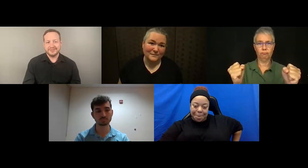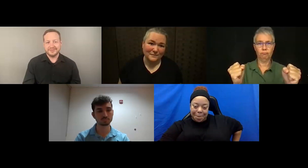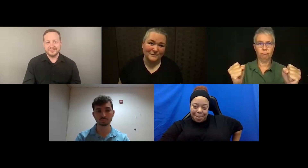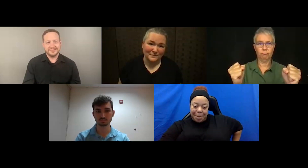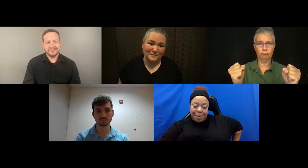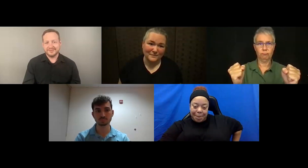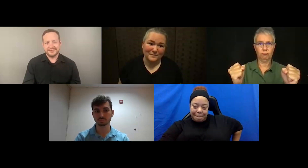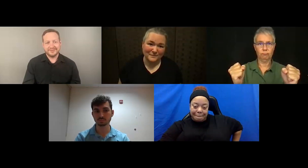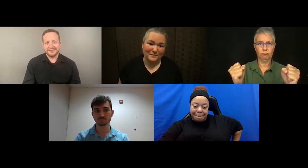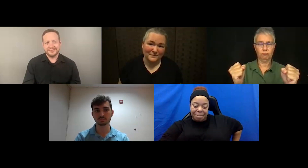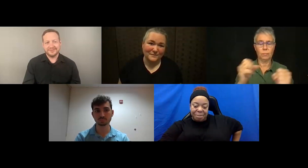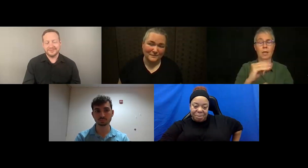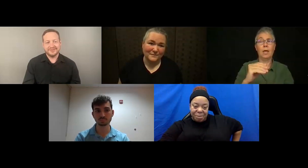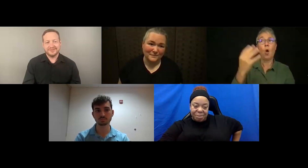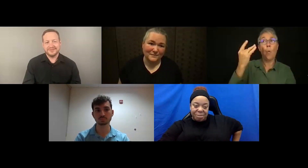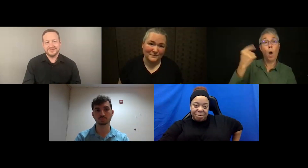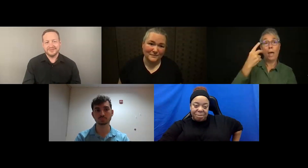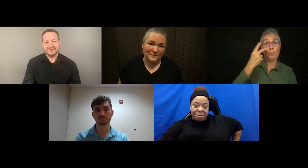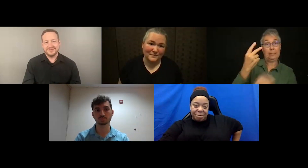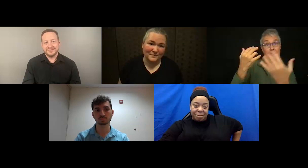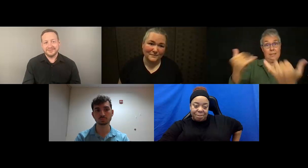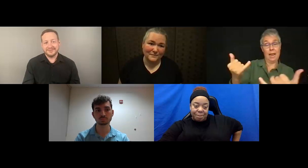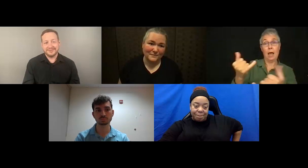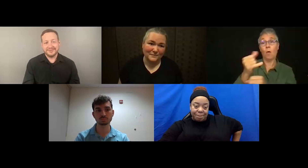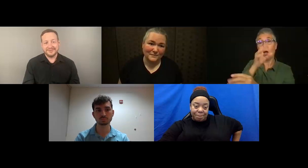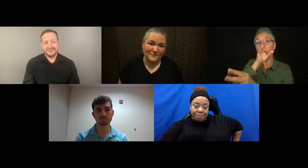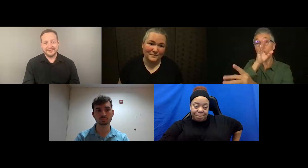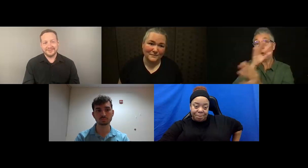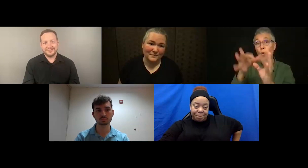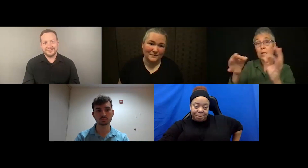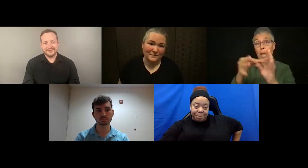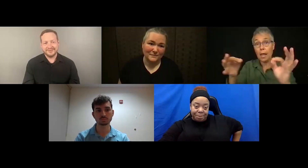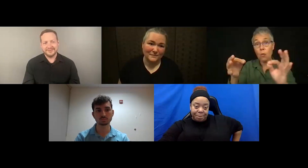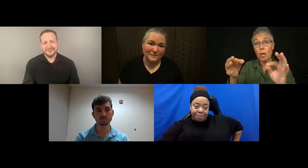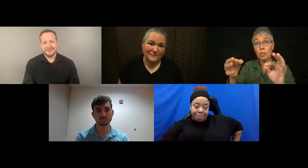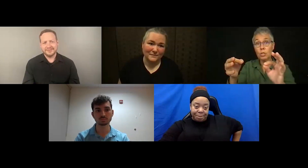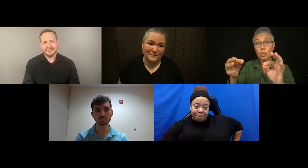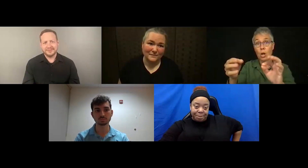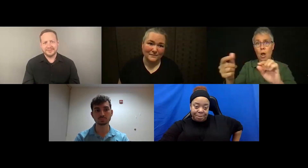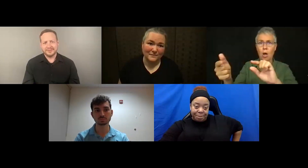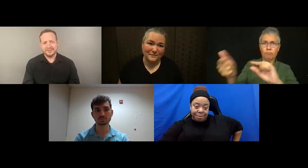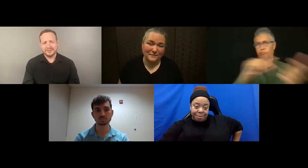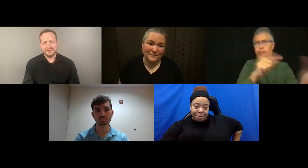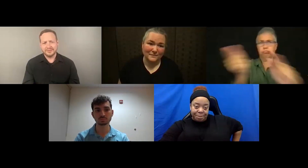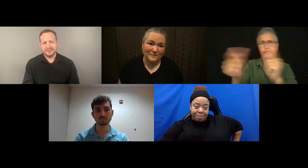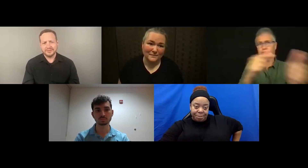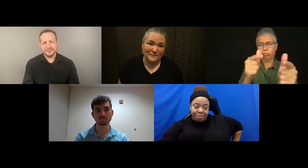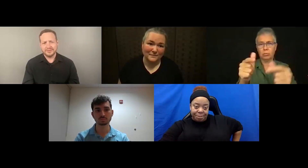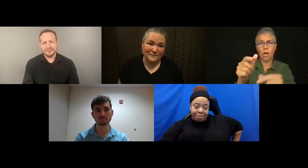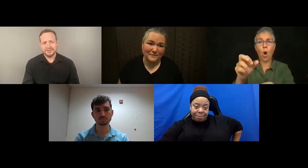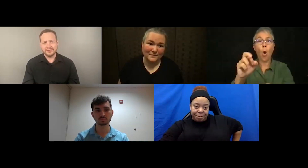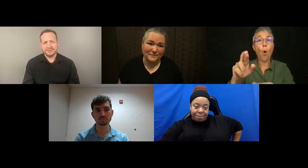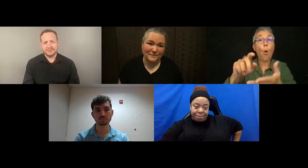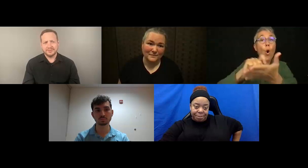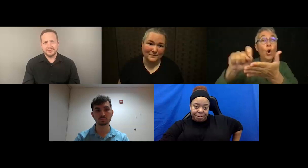signs. What we're seeing now with spoken language interpreting, people can